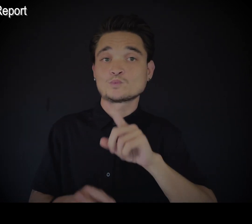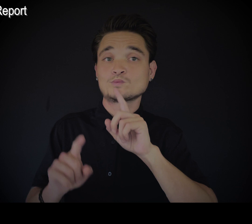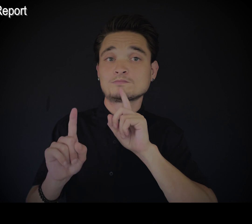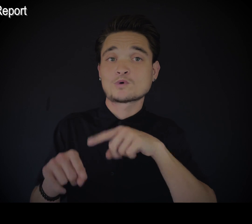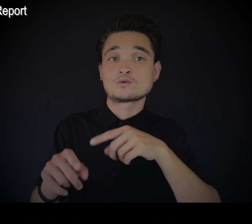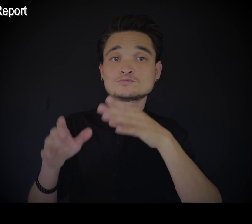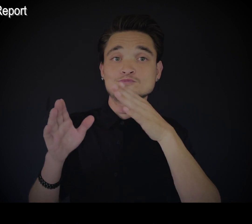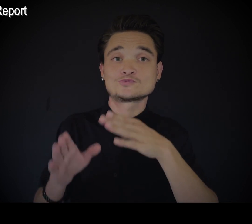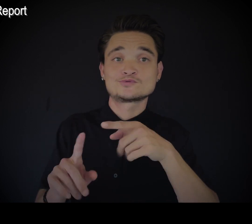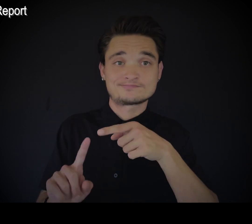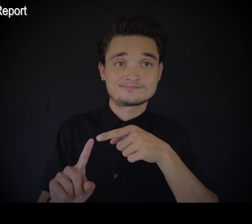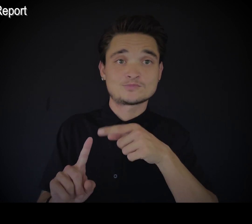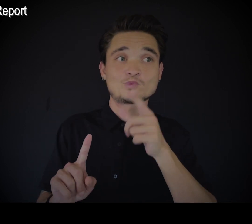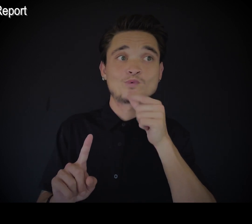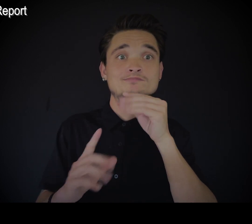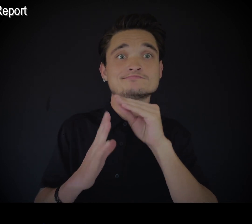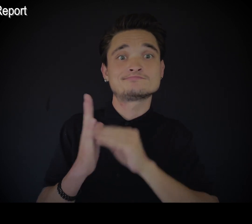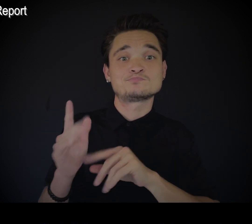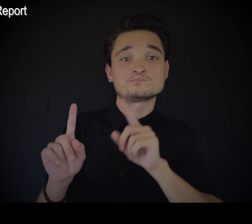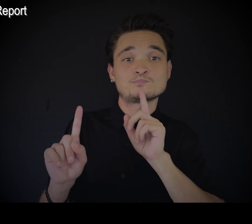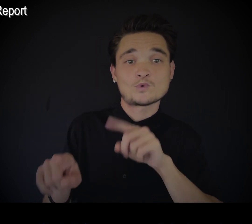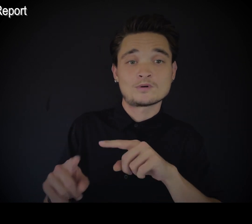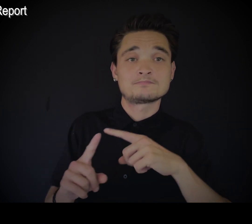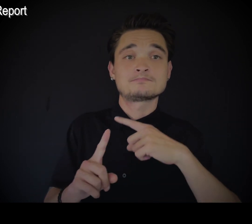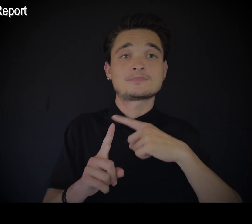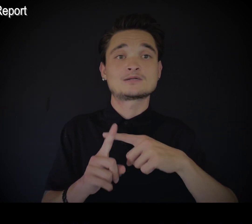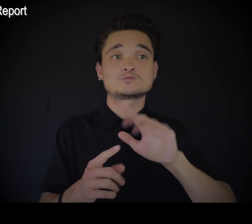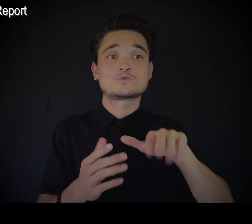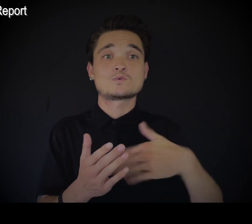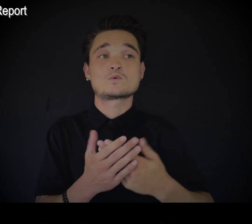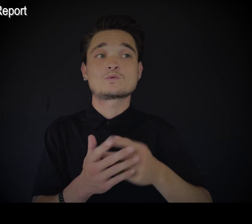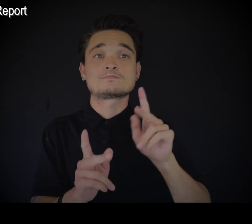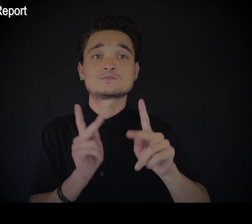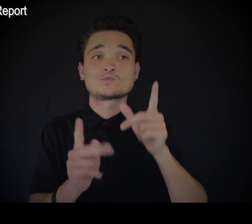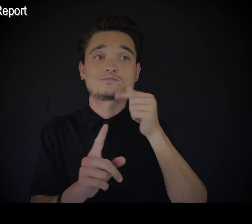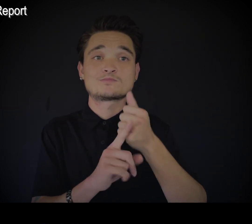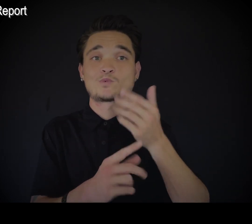Mandated reporters and witnesses are not notified of the outcome of the investigation.